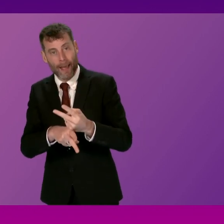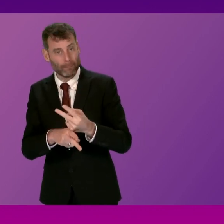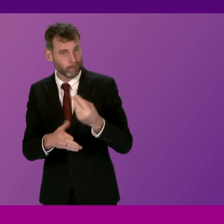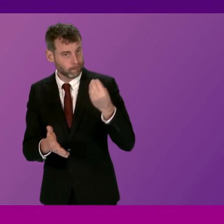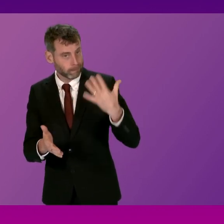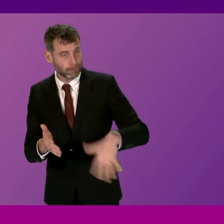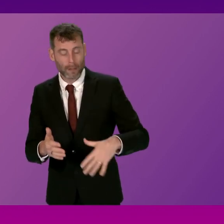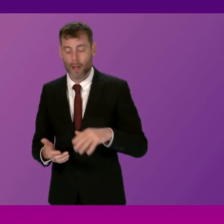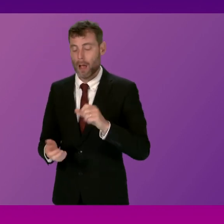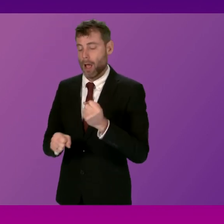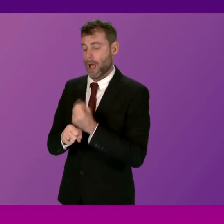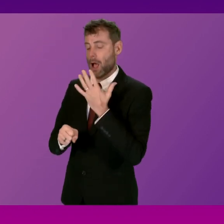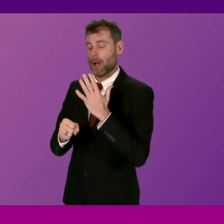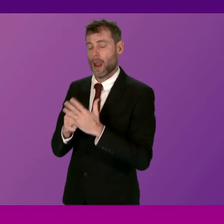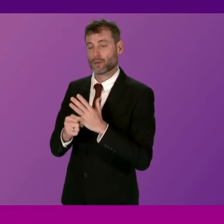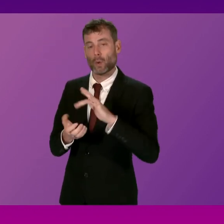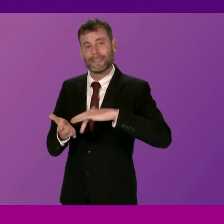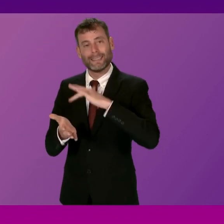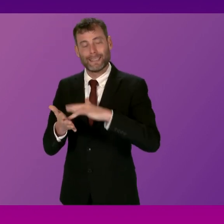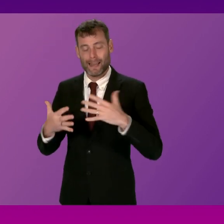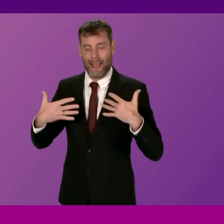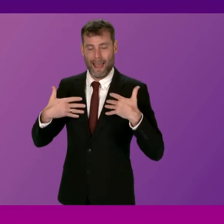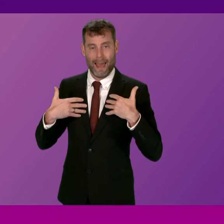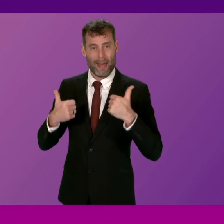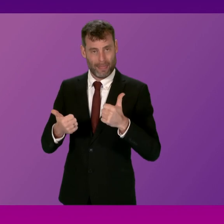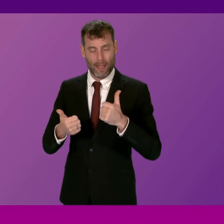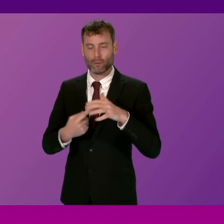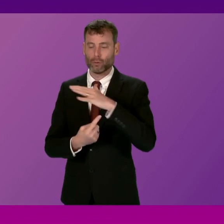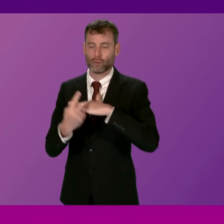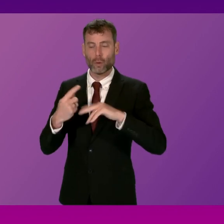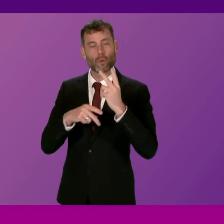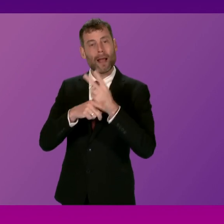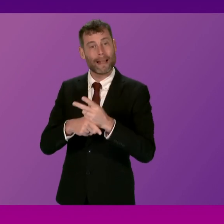In April this year, Glasgow city health and social care partnership hiked up charges for people who require non-residential social care.